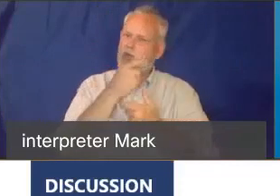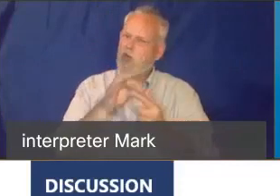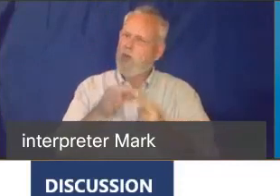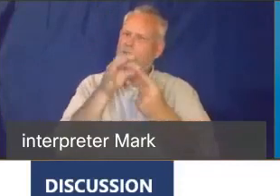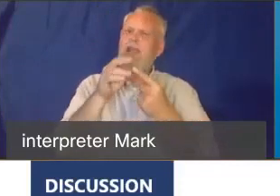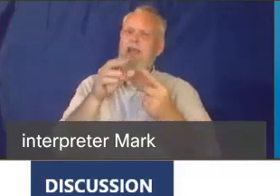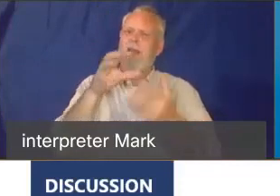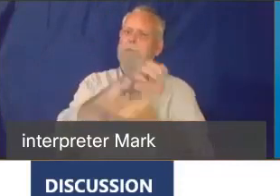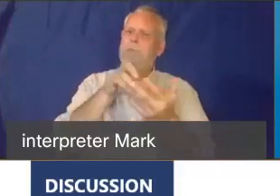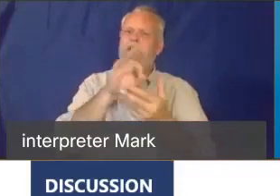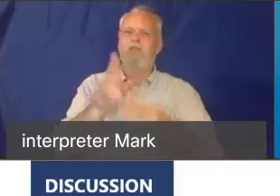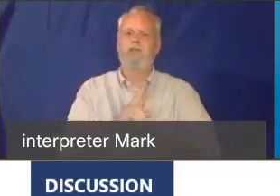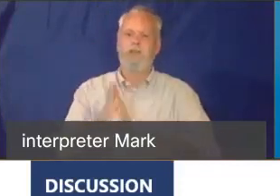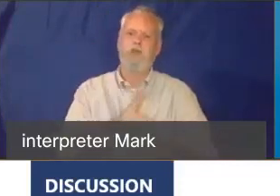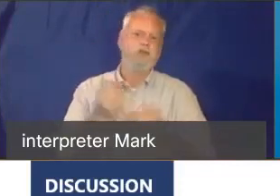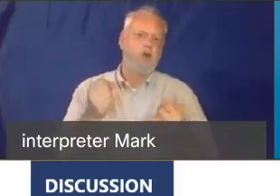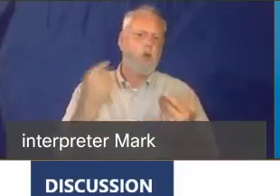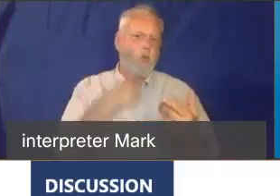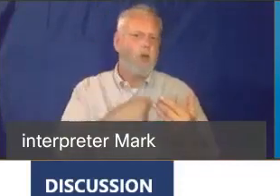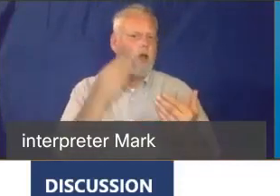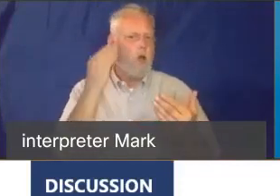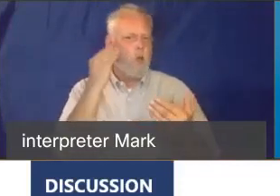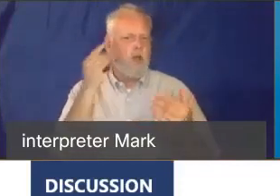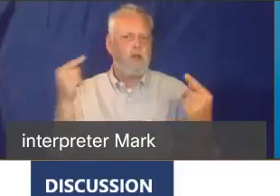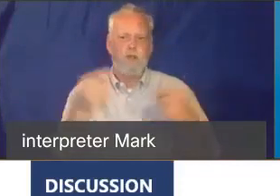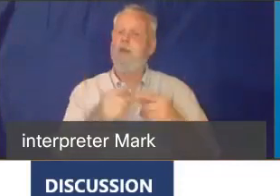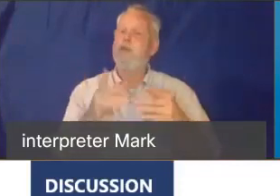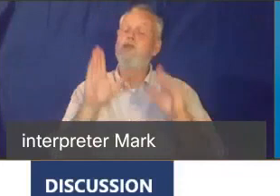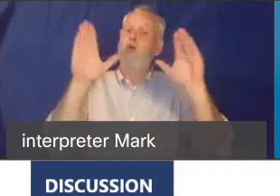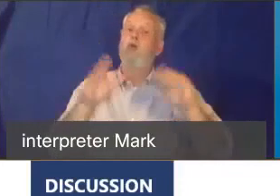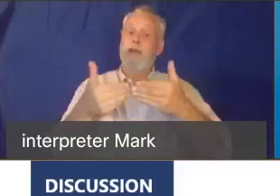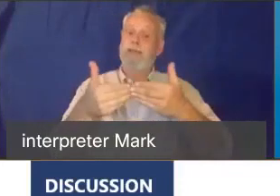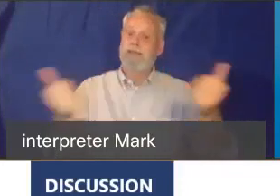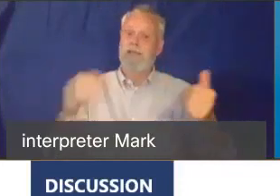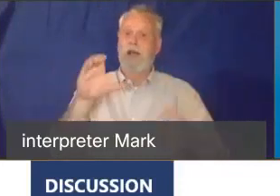And so we're aware those, those conflicts, this is a great separated cycle track. So it's gonna be at street level.